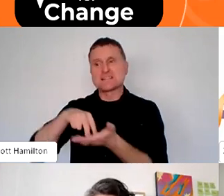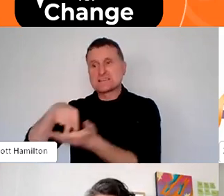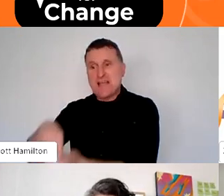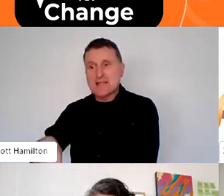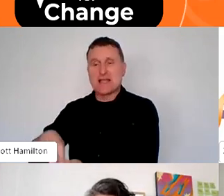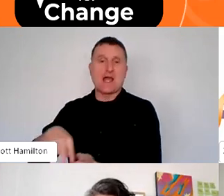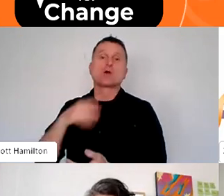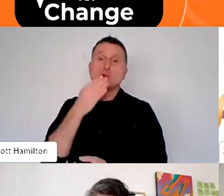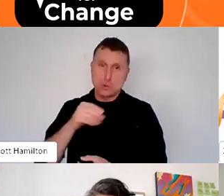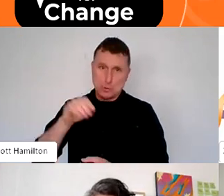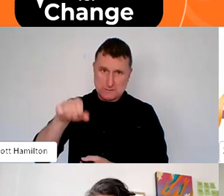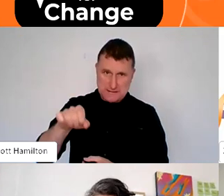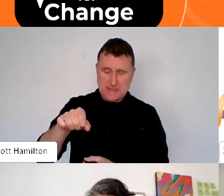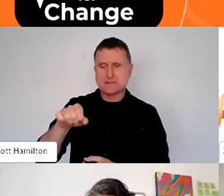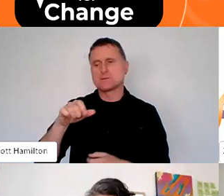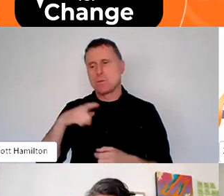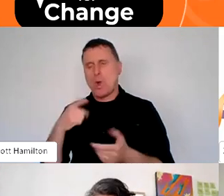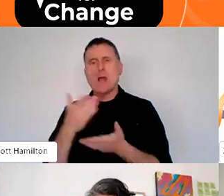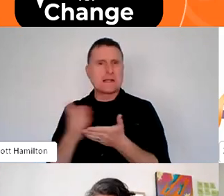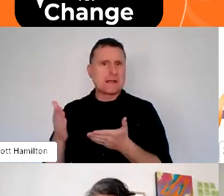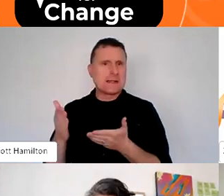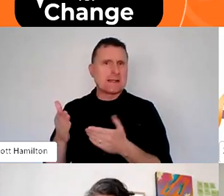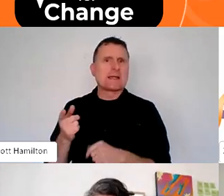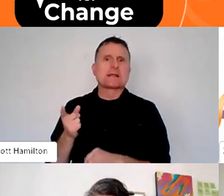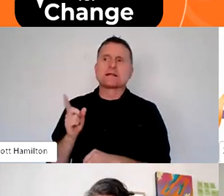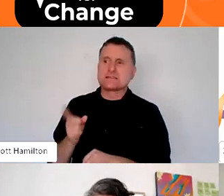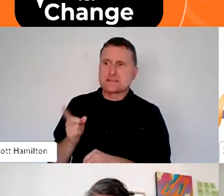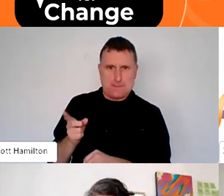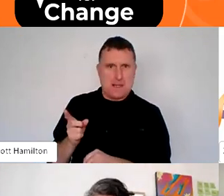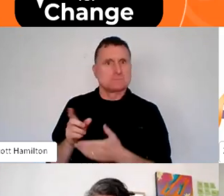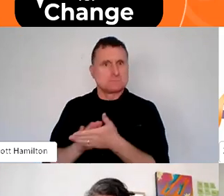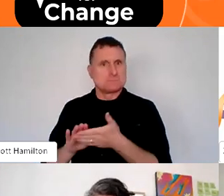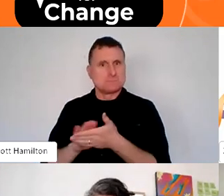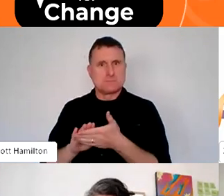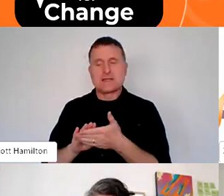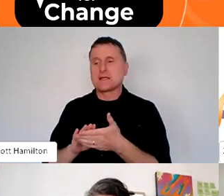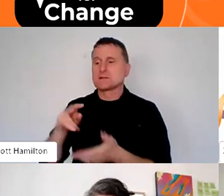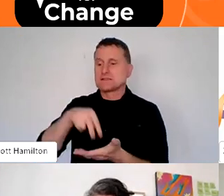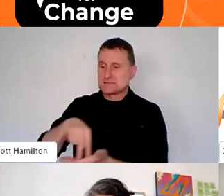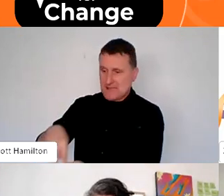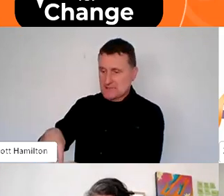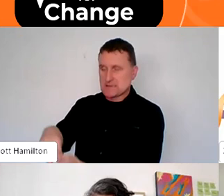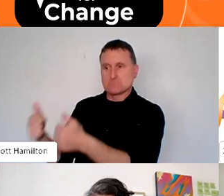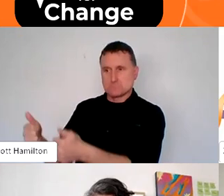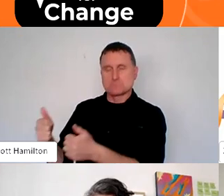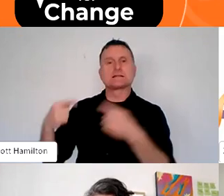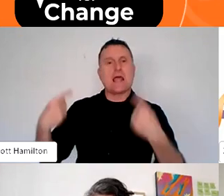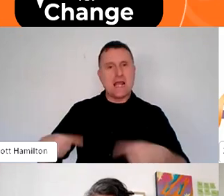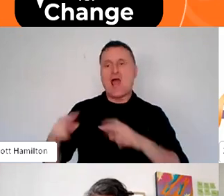because it draws a line in the sand and it allows us to take another step in terms of getting the whānau on-board and having that kōrero